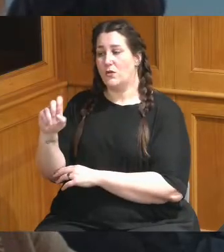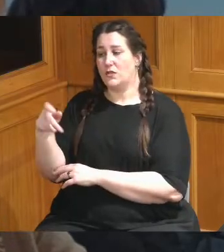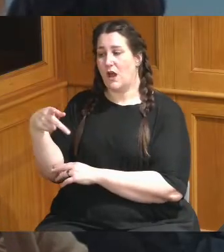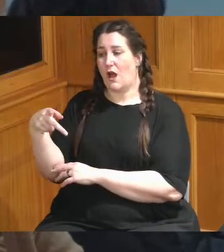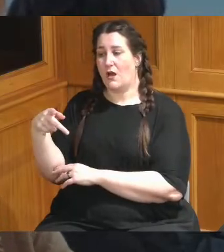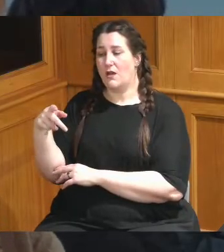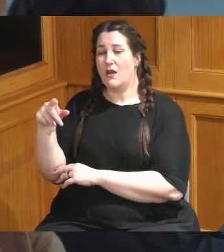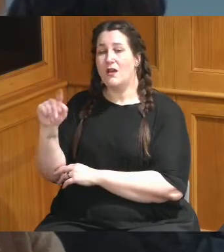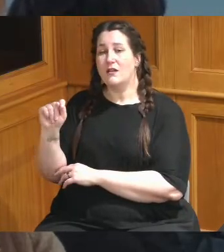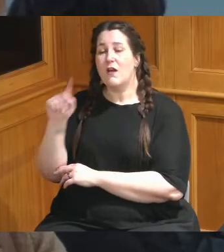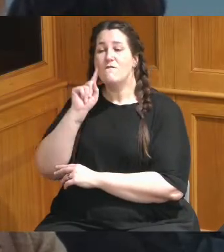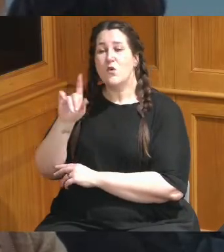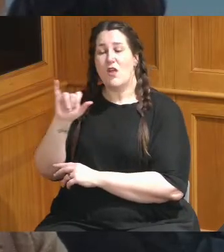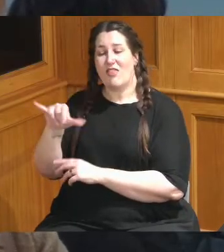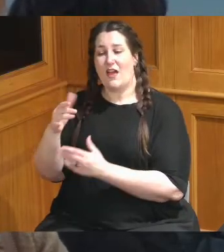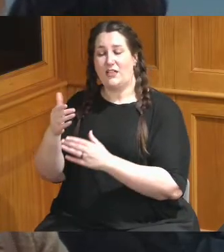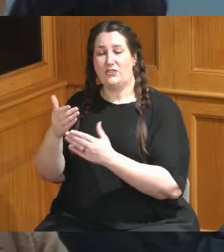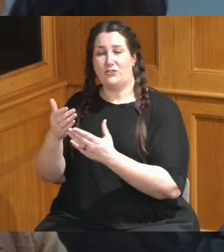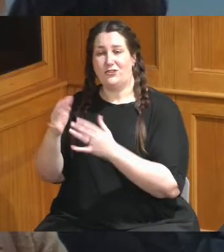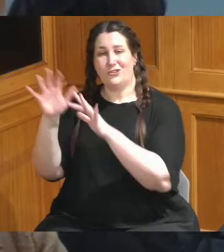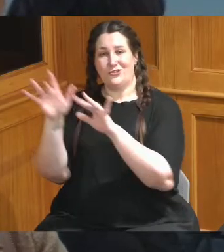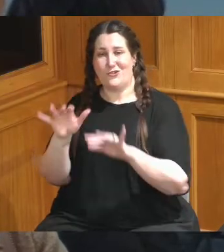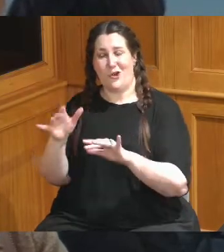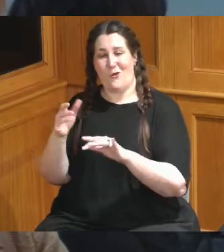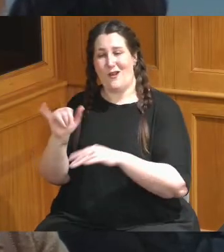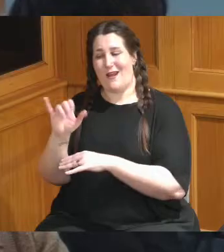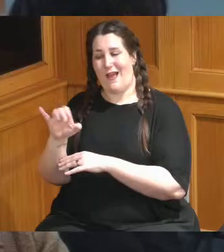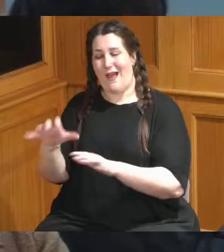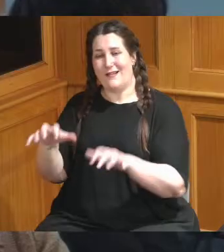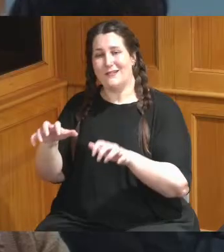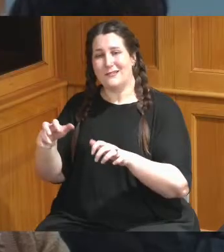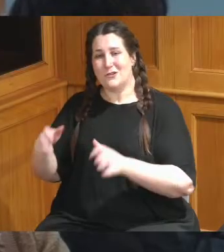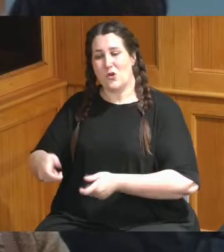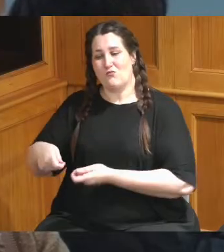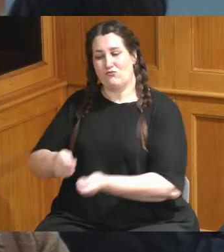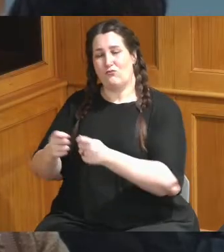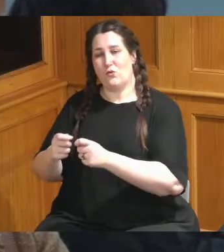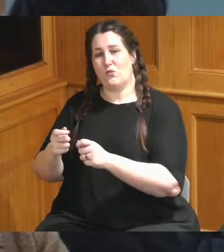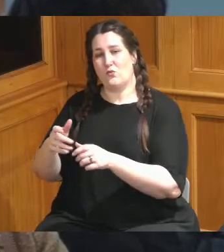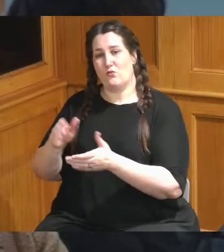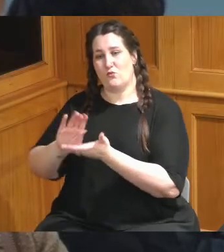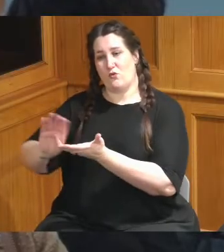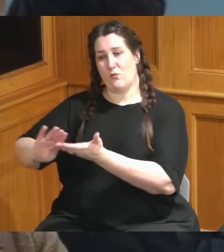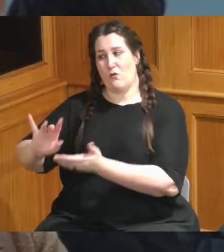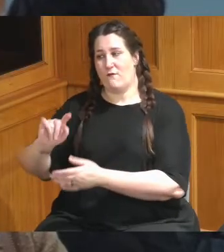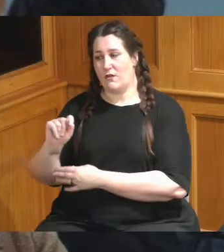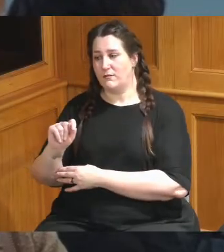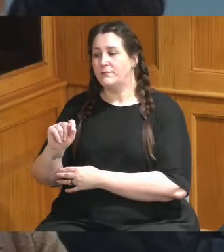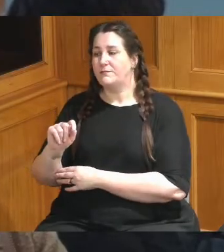removal for that portion of Cross County Highway. item number four is a resolution for the second